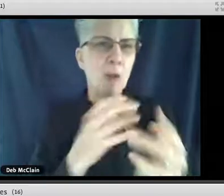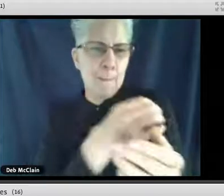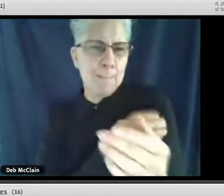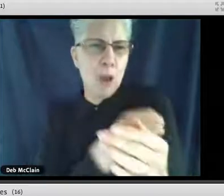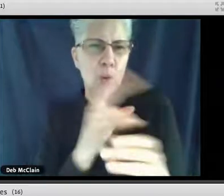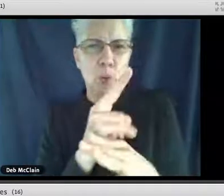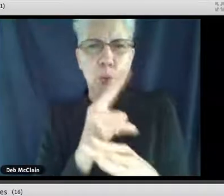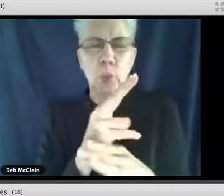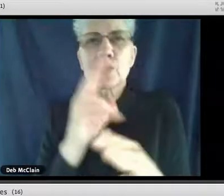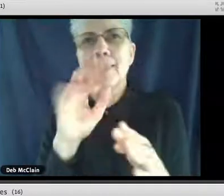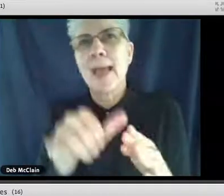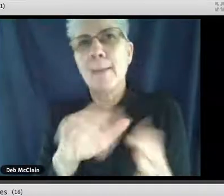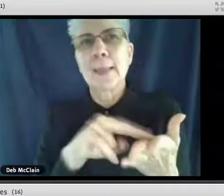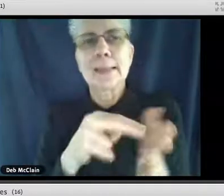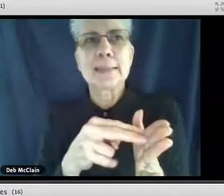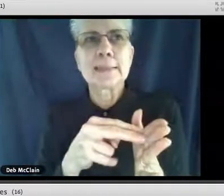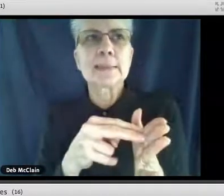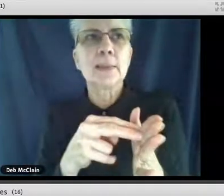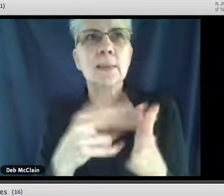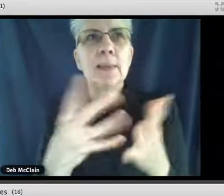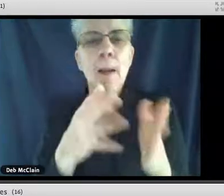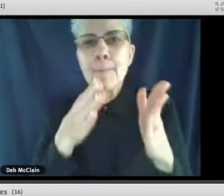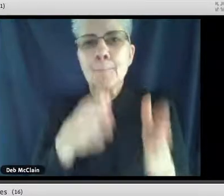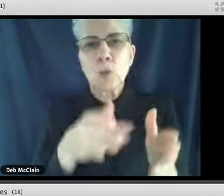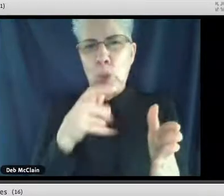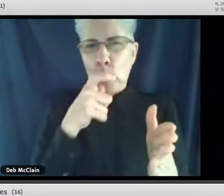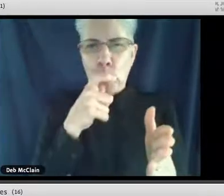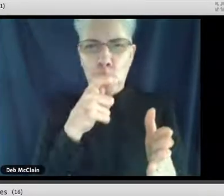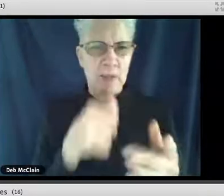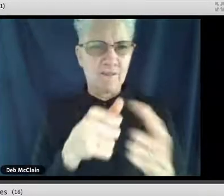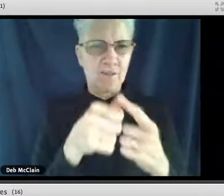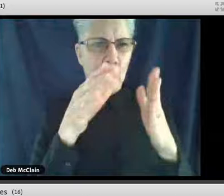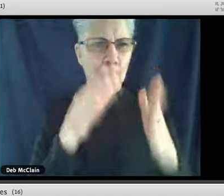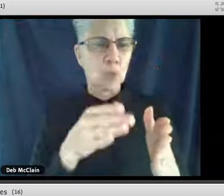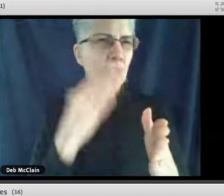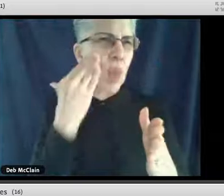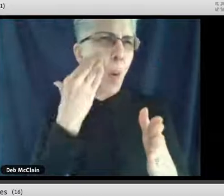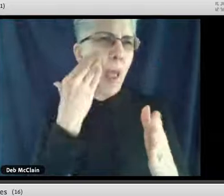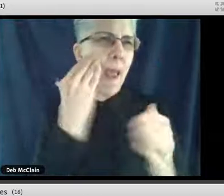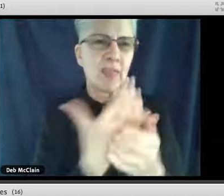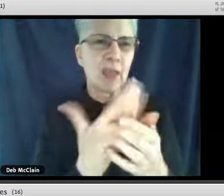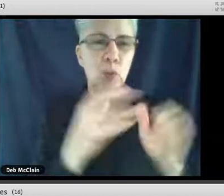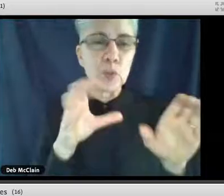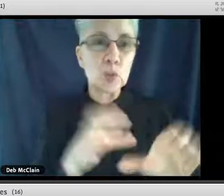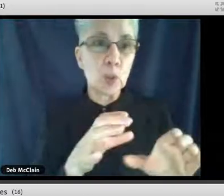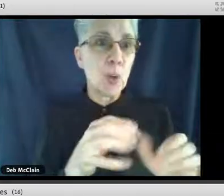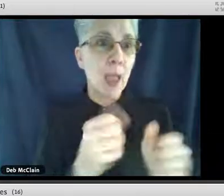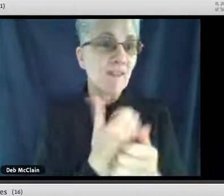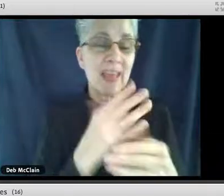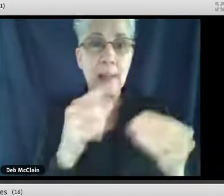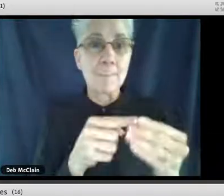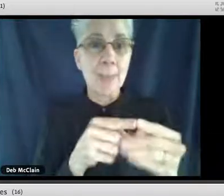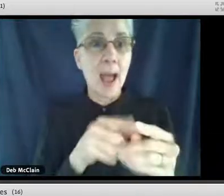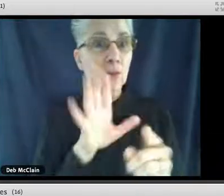That's that person that is the first one. They know every single thing you do. They know everything about you.